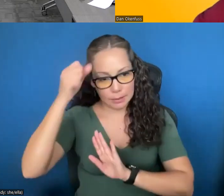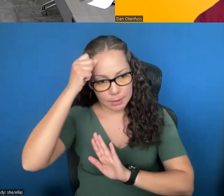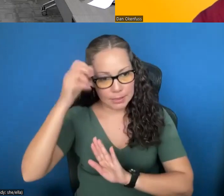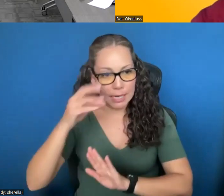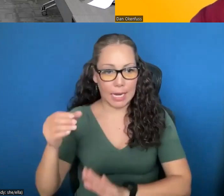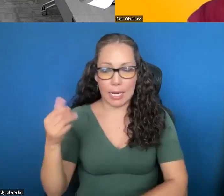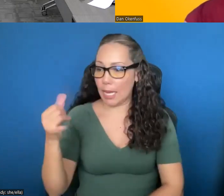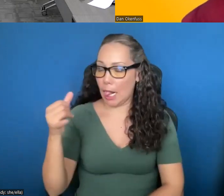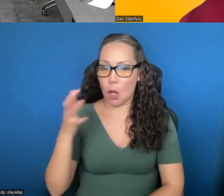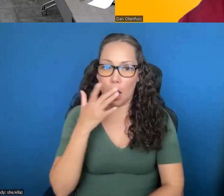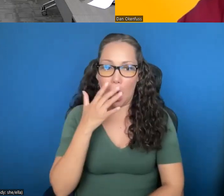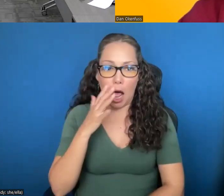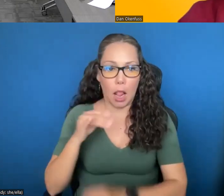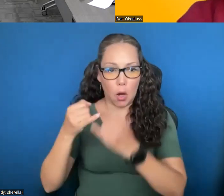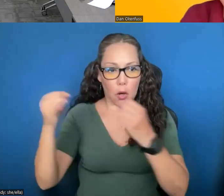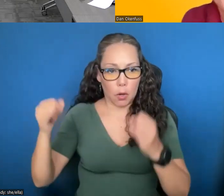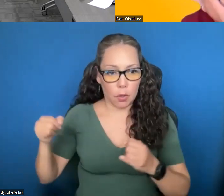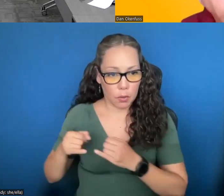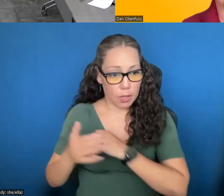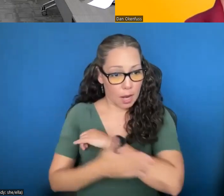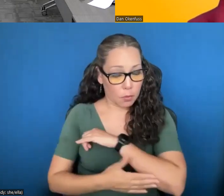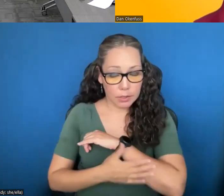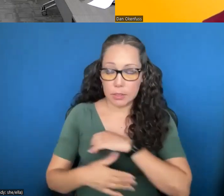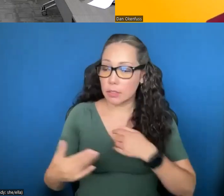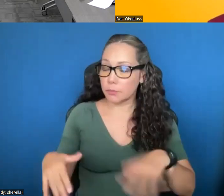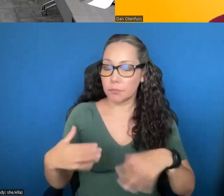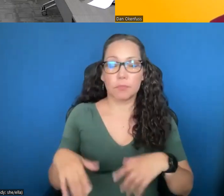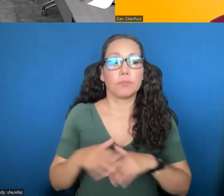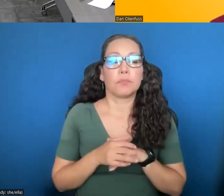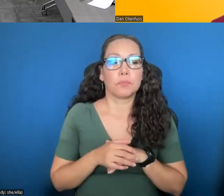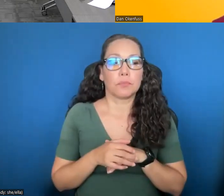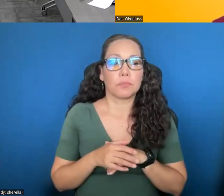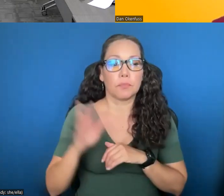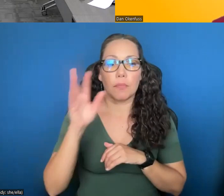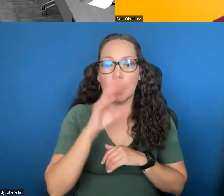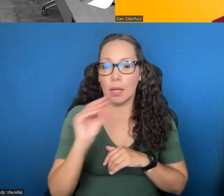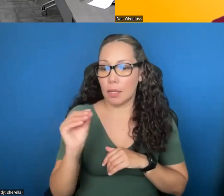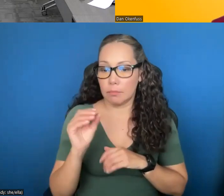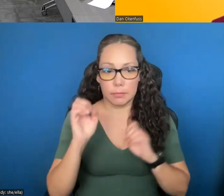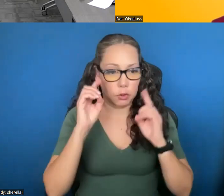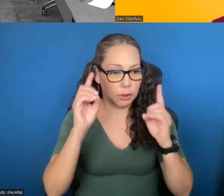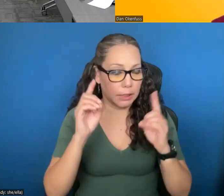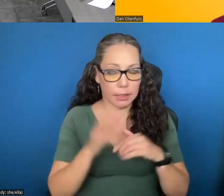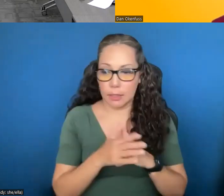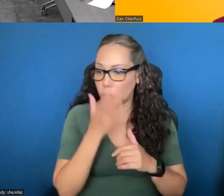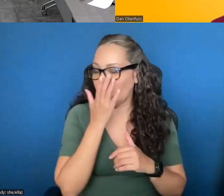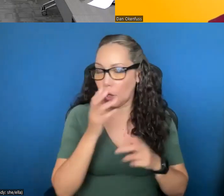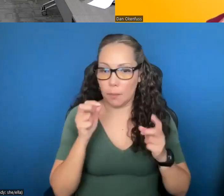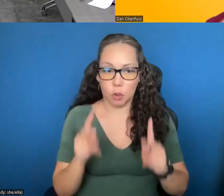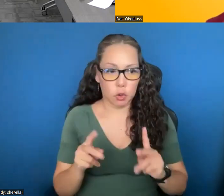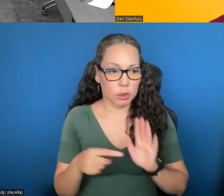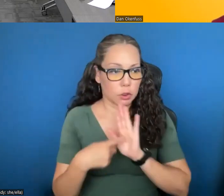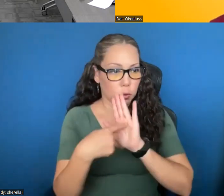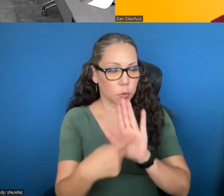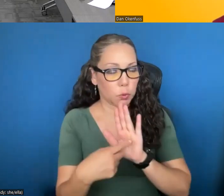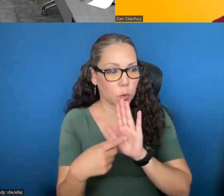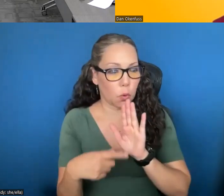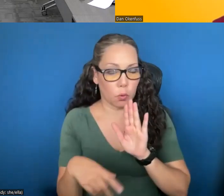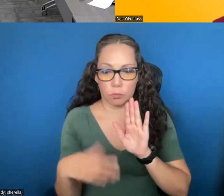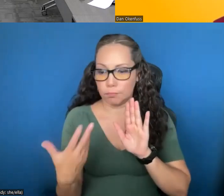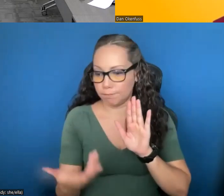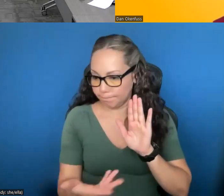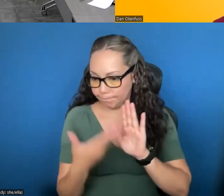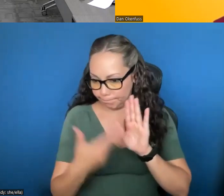so very successful educated effort um and um it was a opportunity to showcase the uh um c4a cfilc